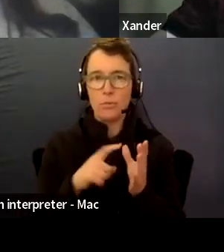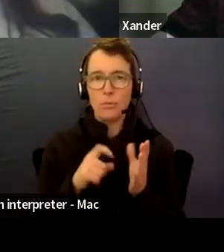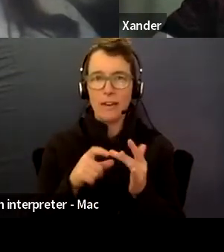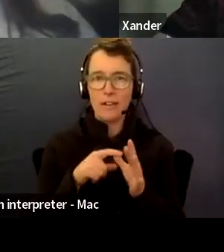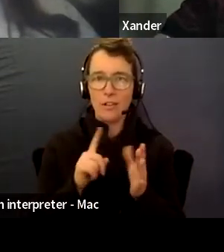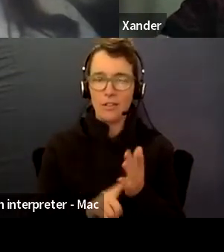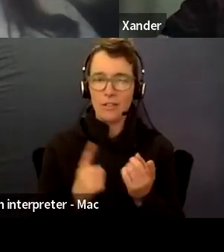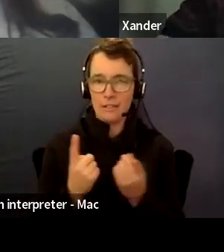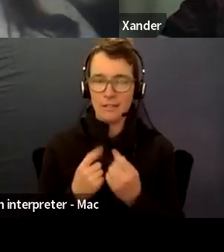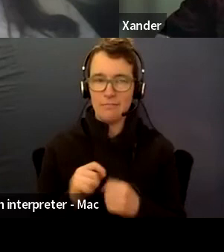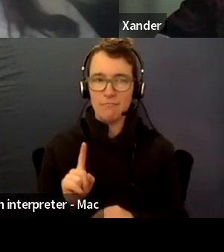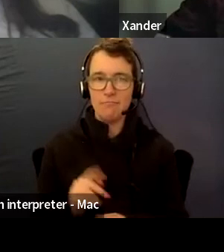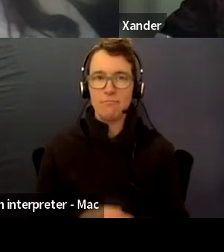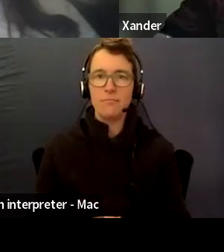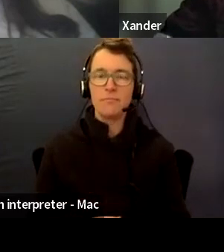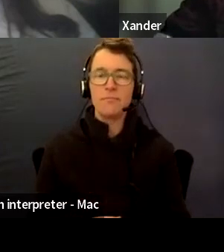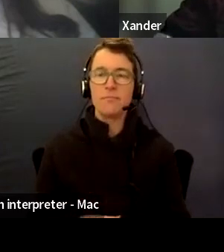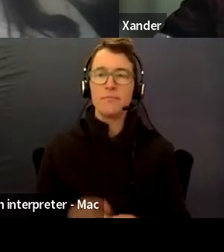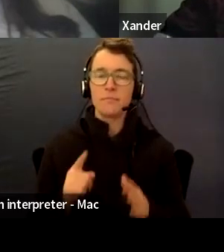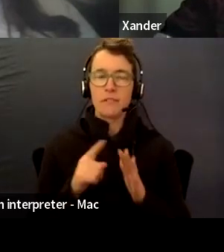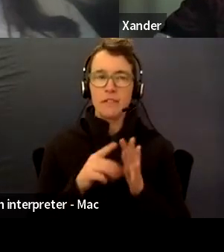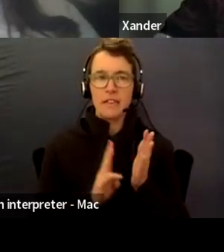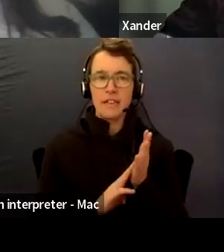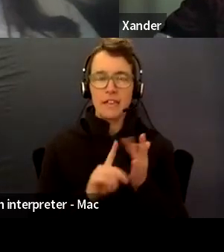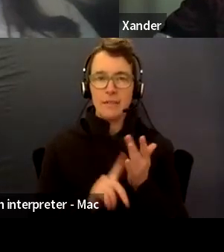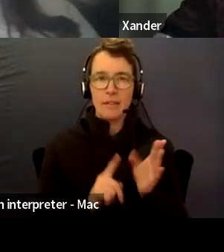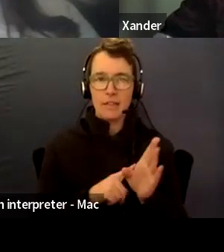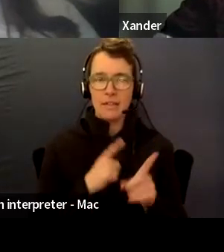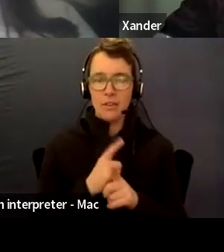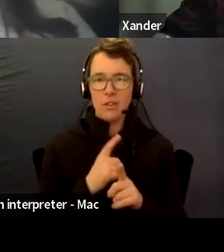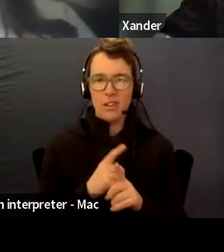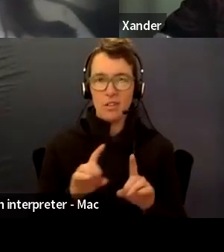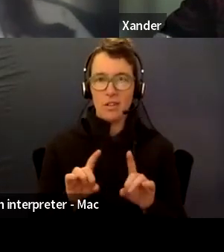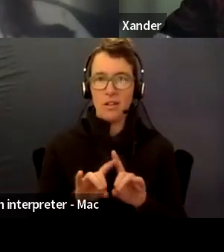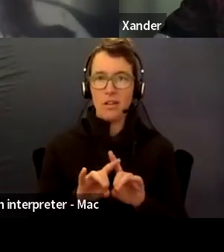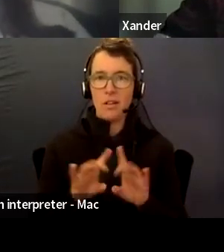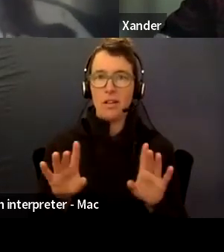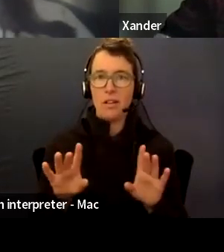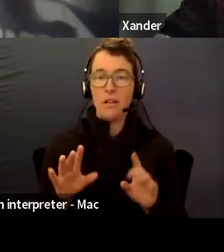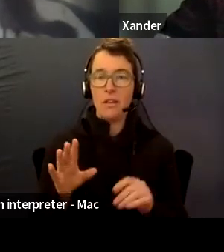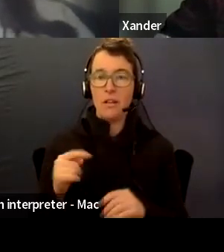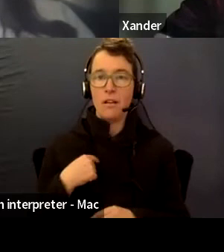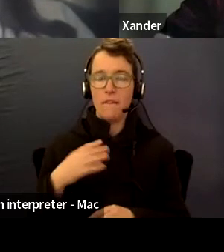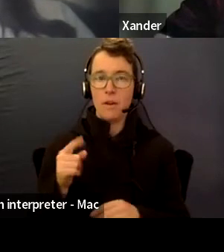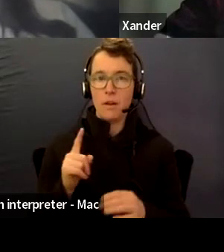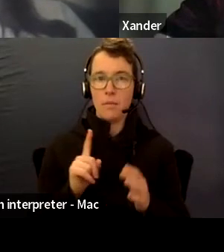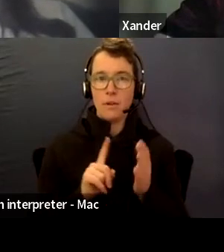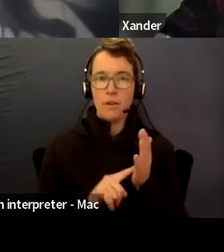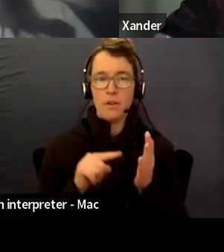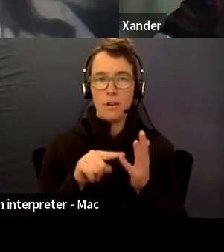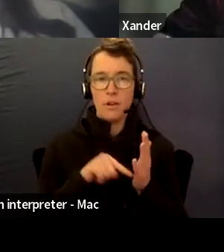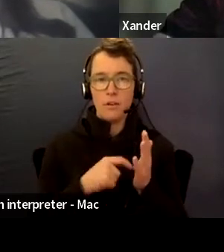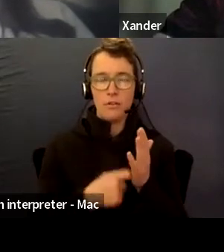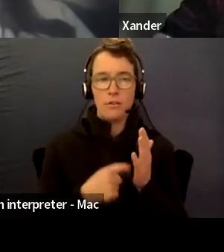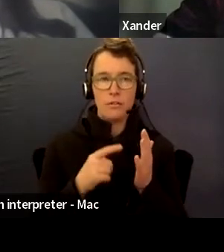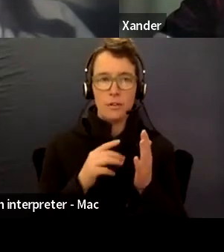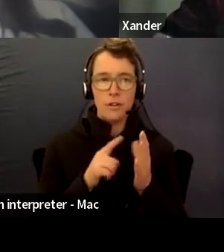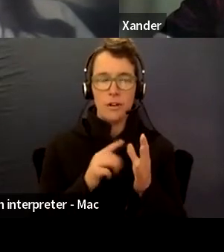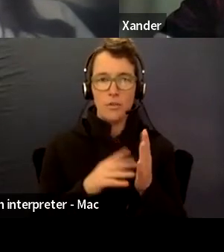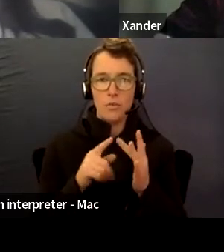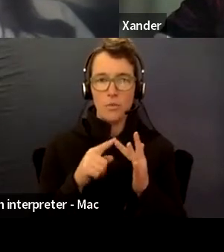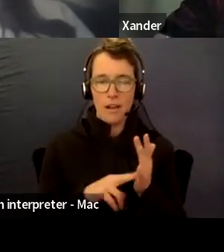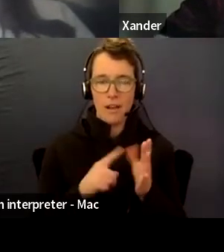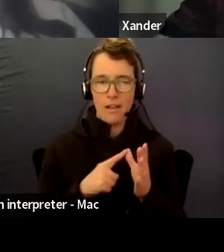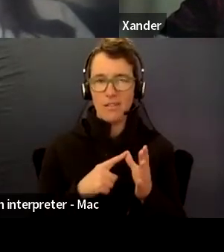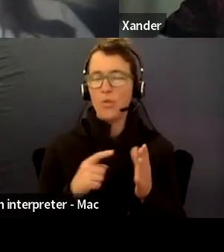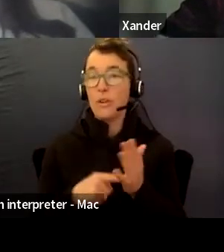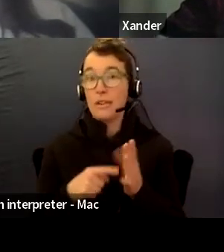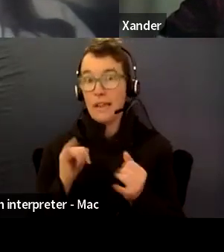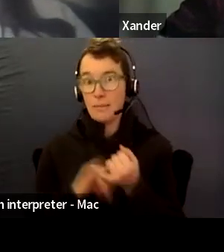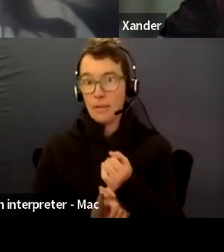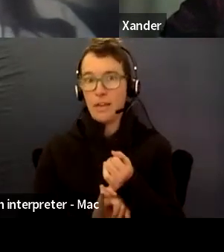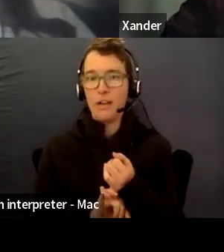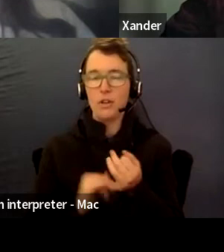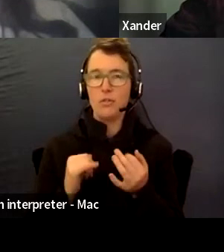Sorry for, just to give a bit of context, I'm from lottery winner, which is Tasmania and our school system is so different from the rest of the country.